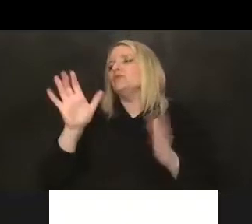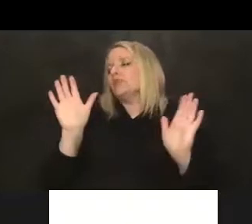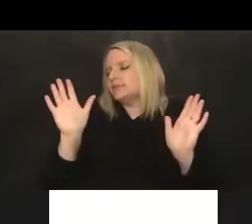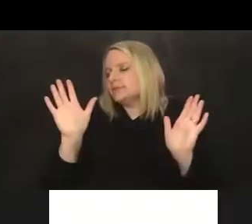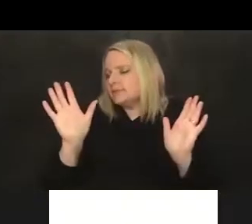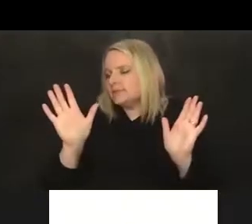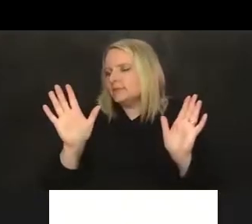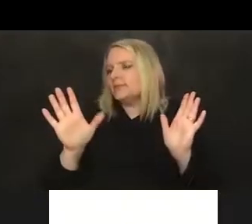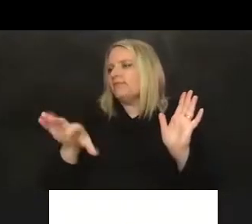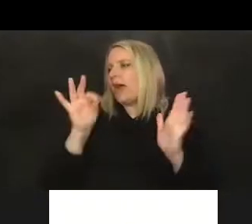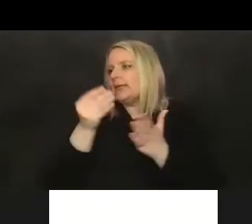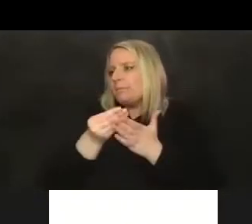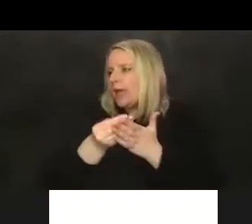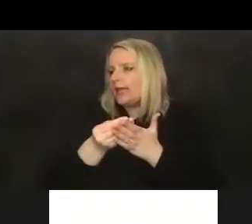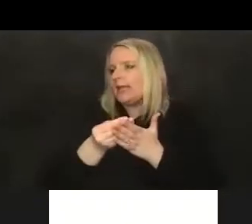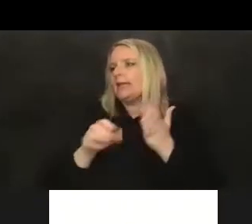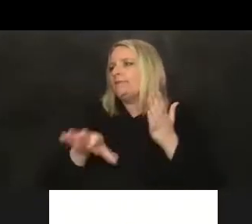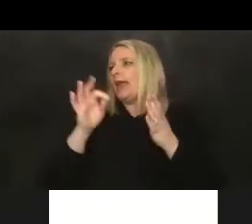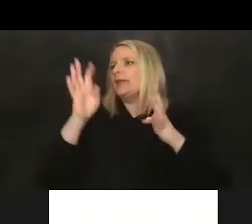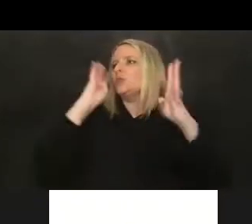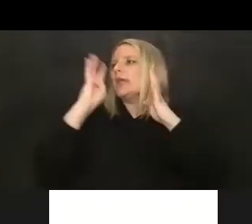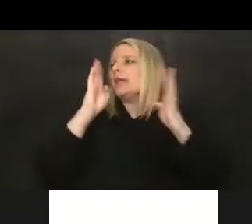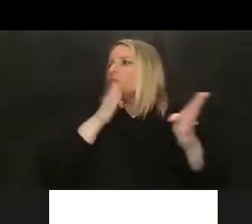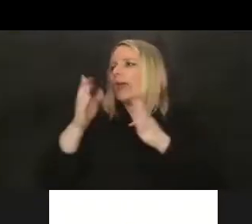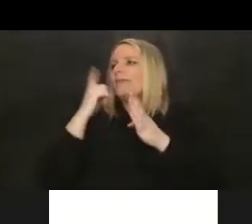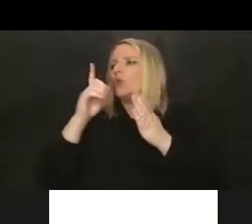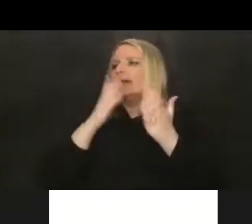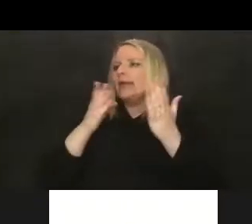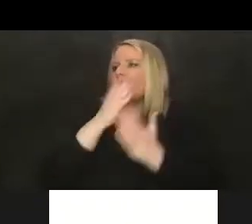money somewhere, or finding creative ways to to navigate spaces.